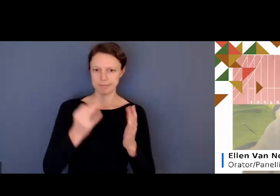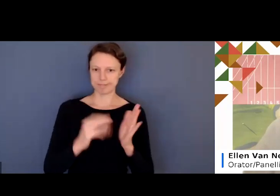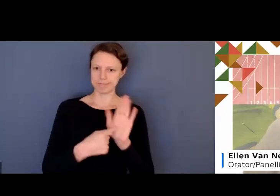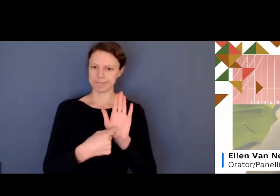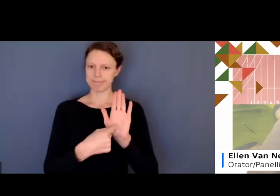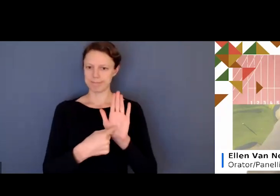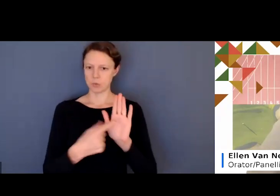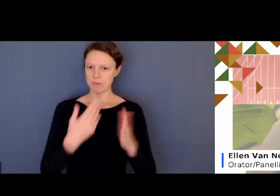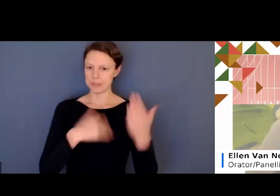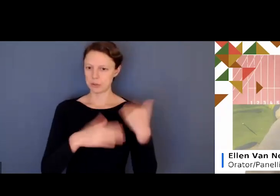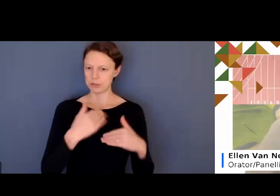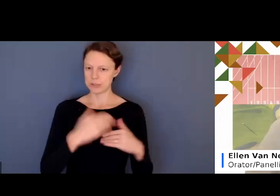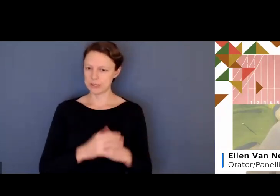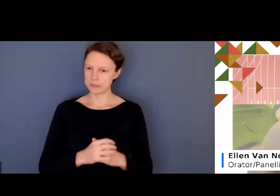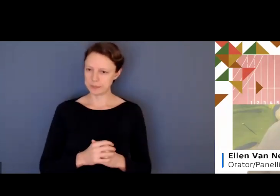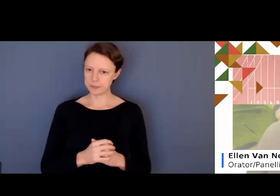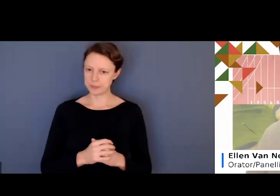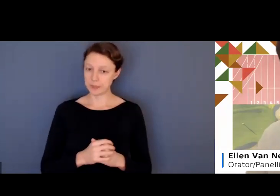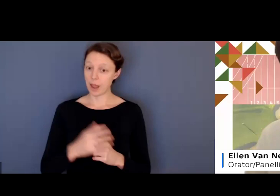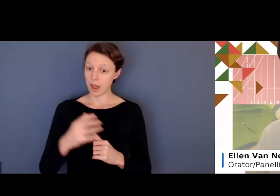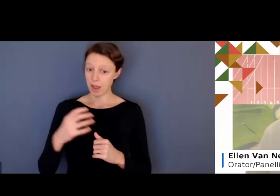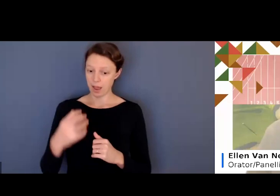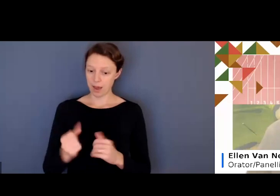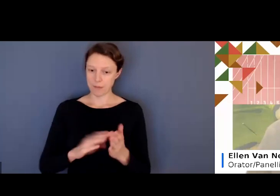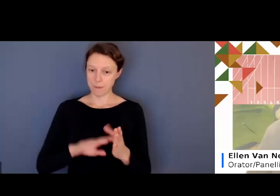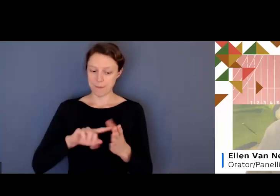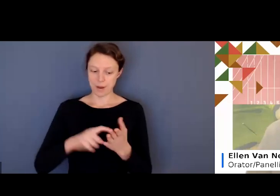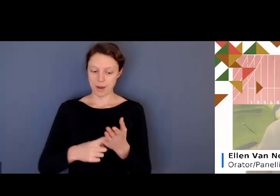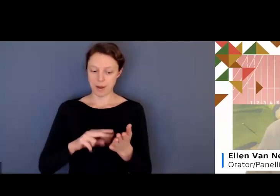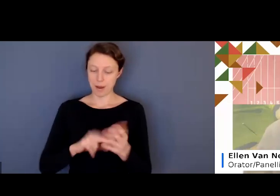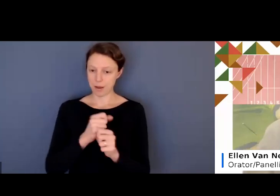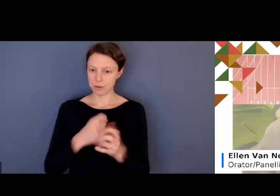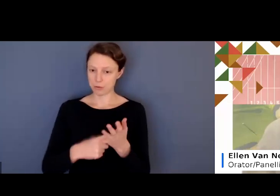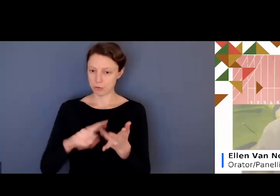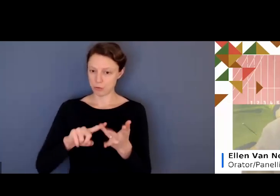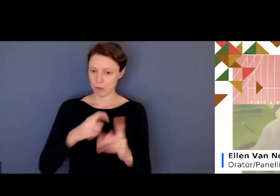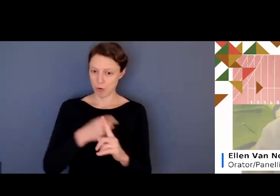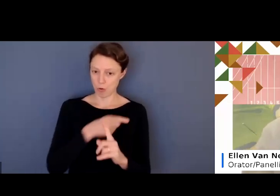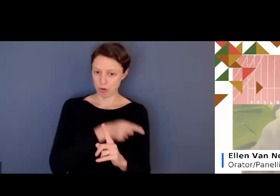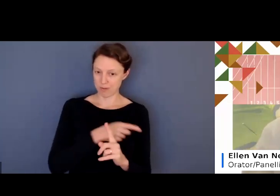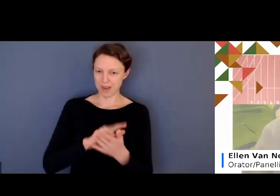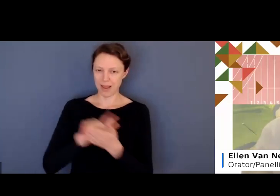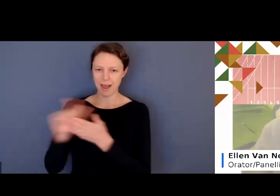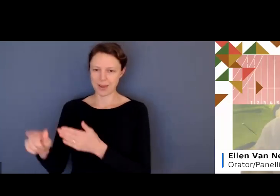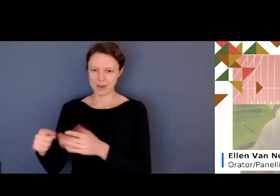Before AFL, there was mangrove and before football